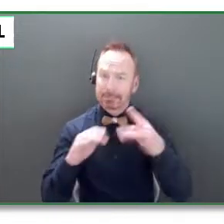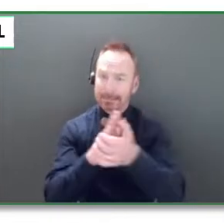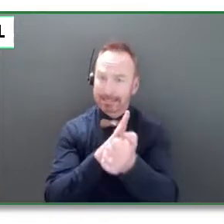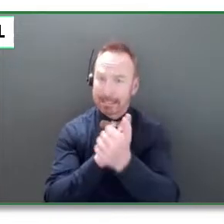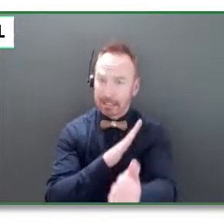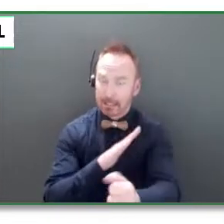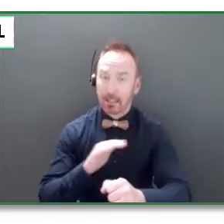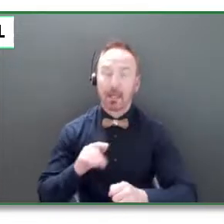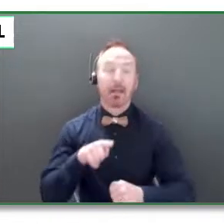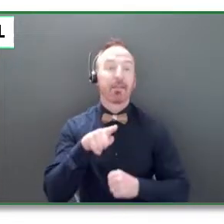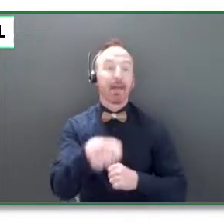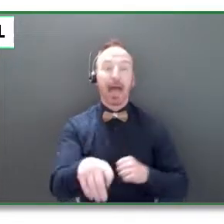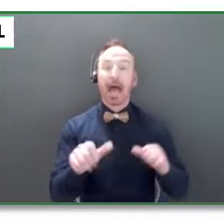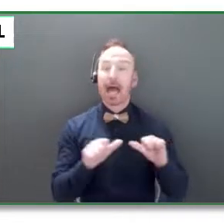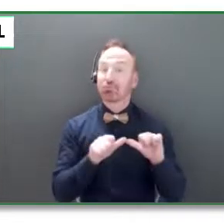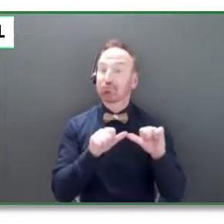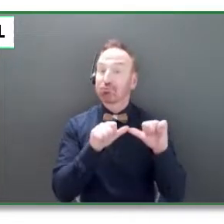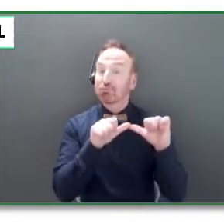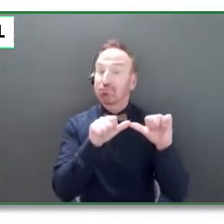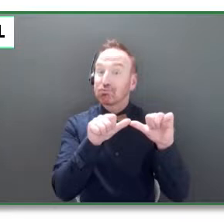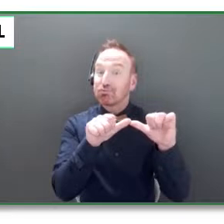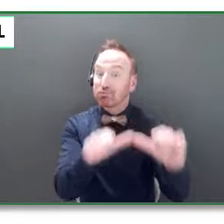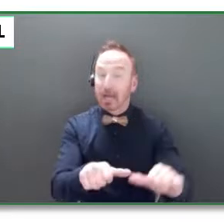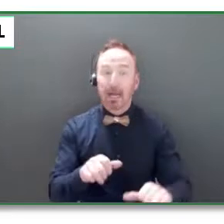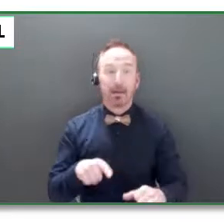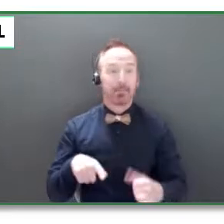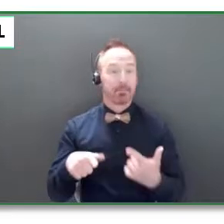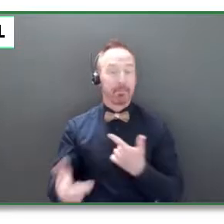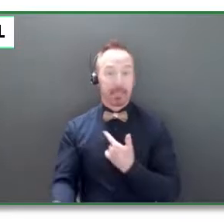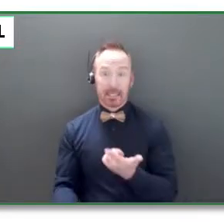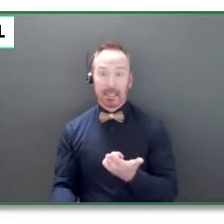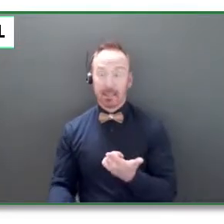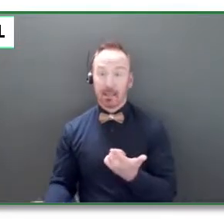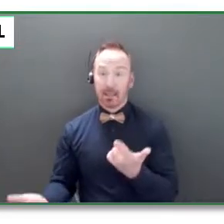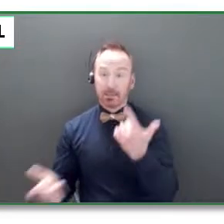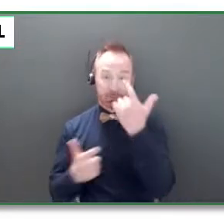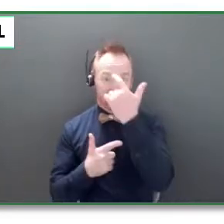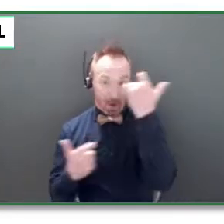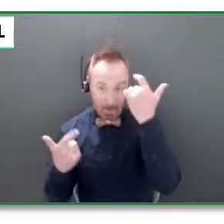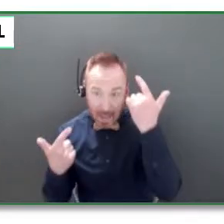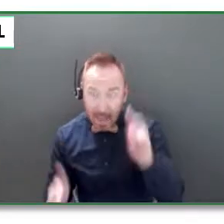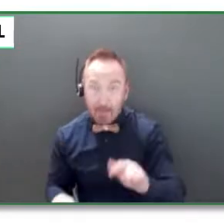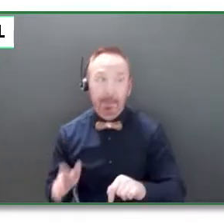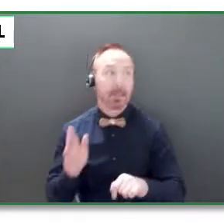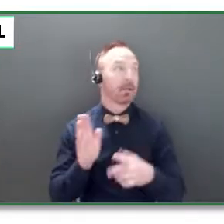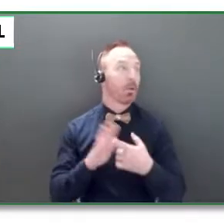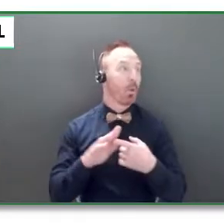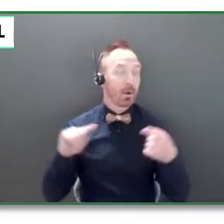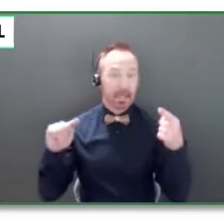stop or shouldn't stop when a traumatic injury or disability occurs.